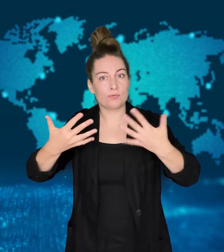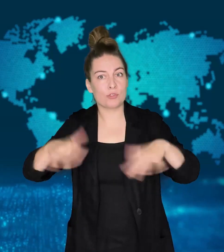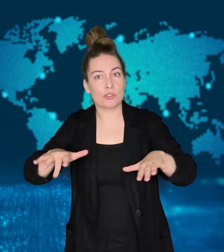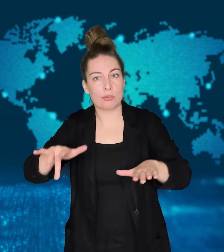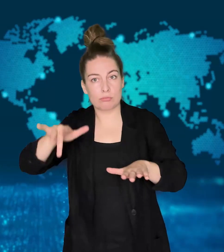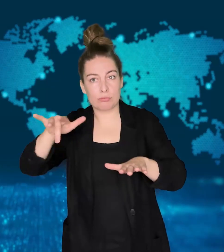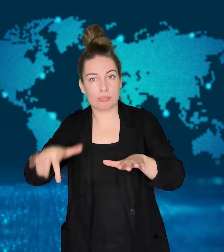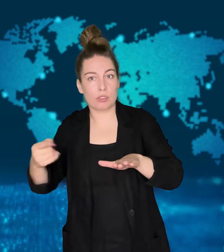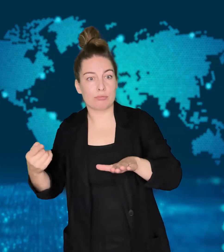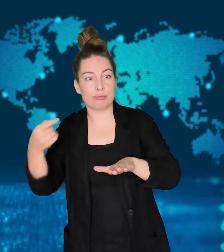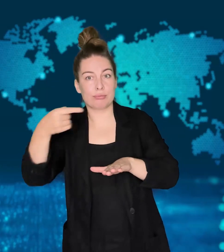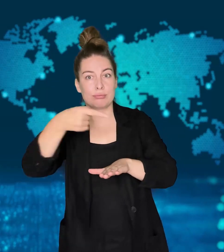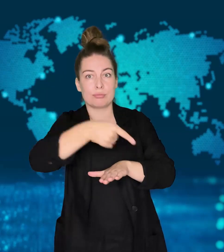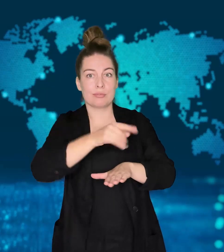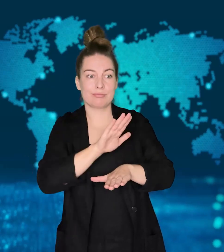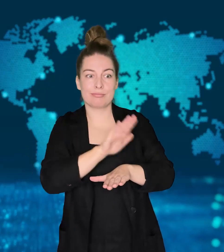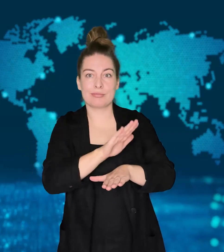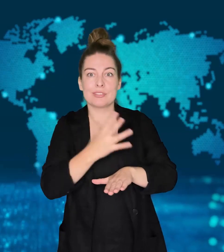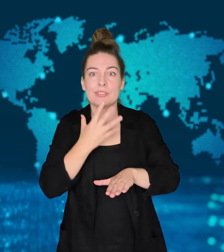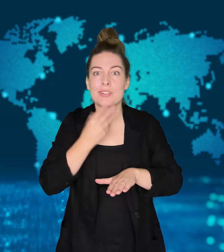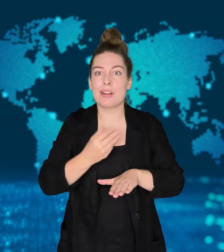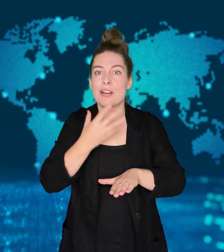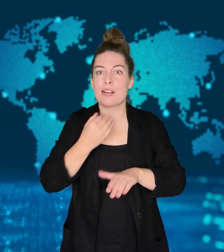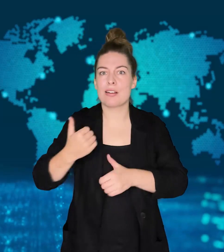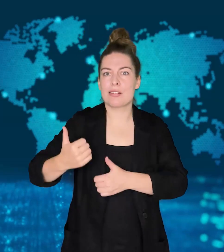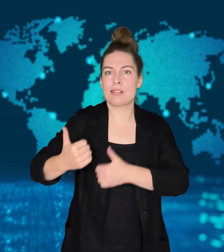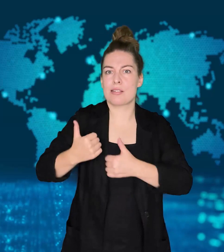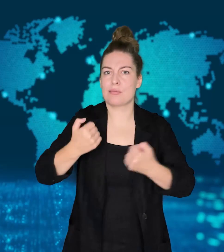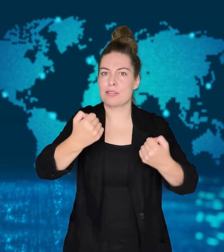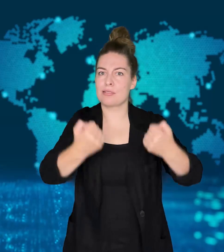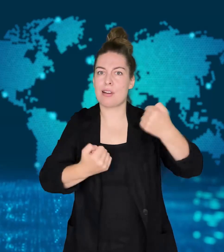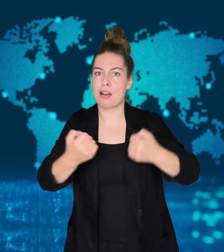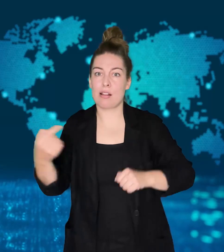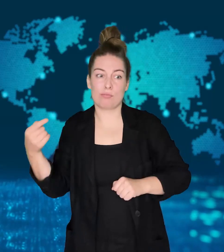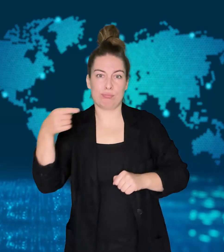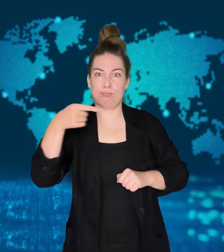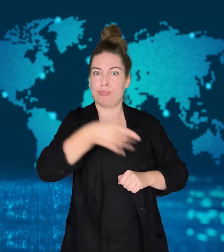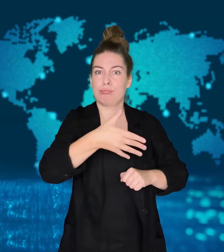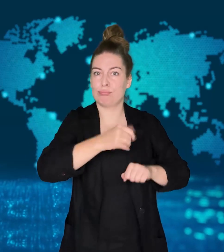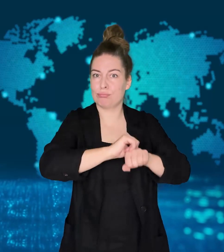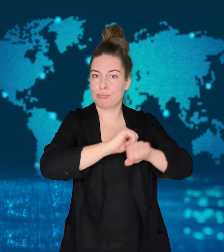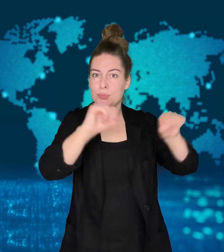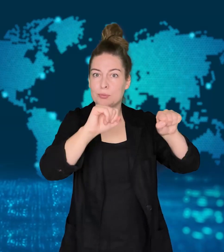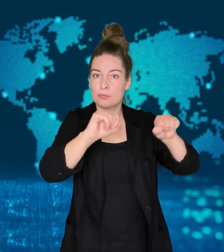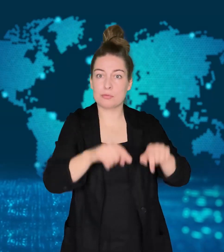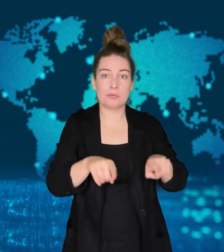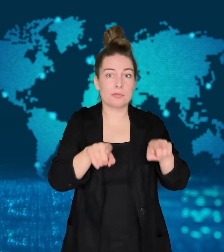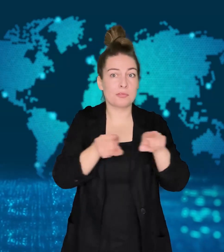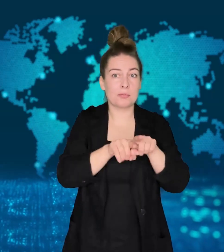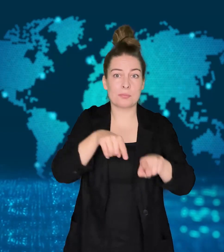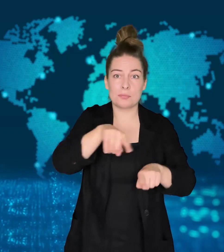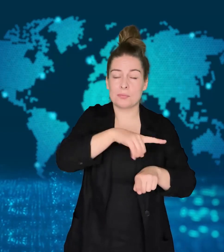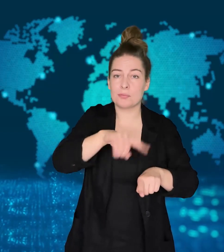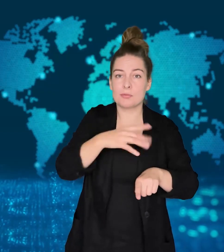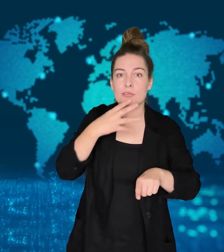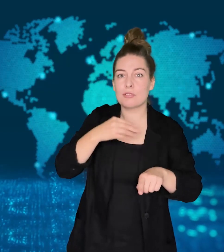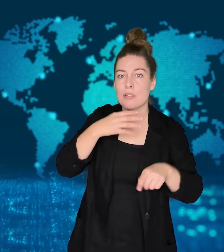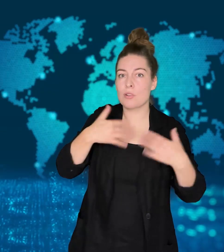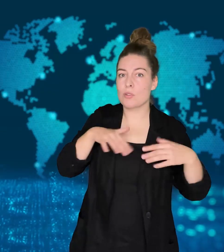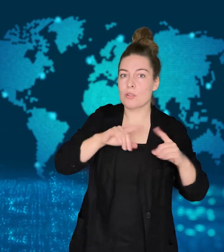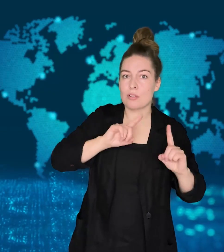at an Israeli military vehicle.